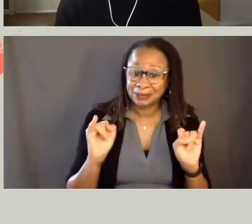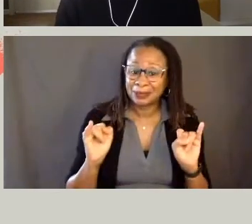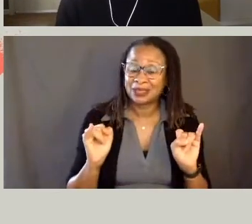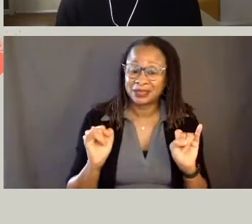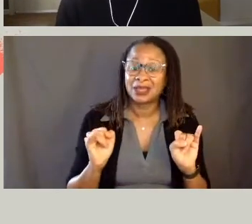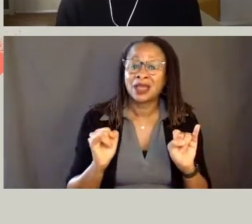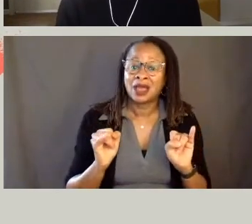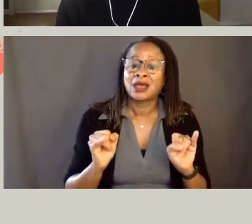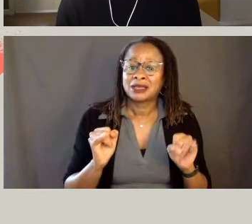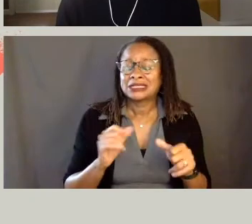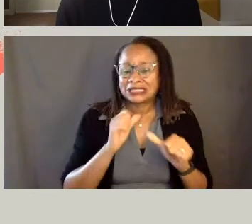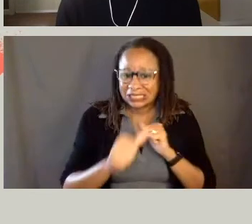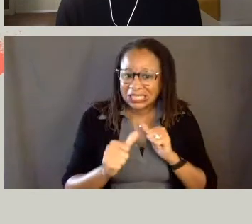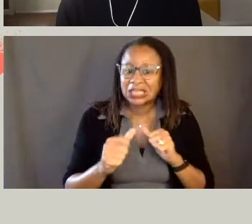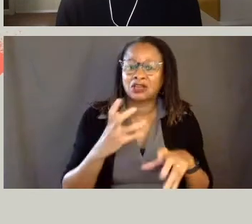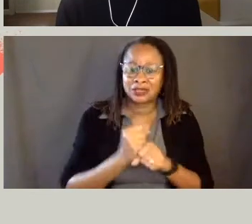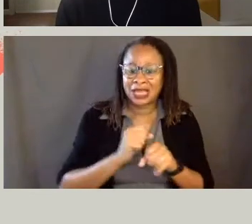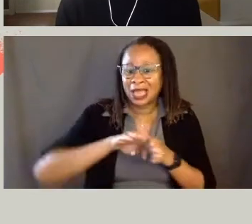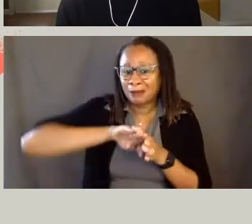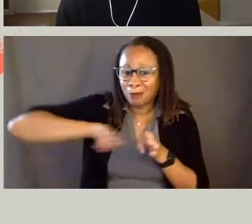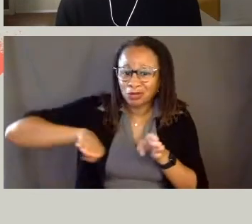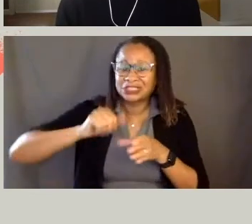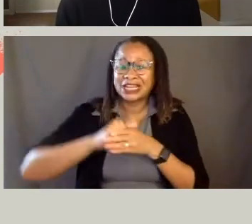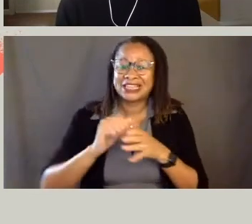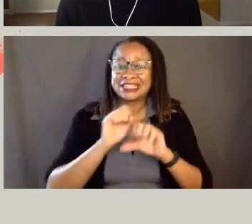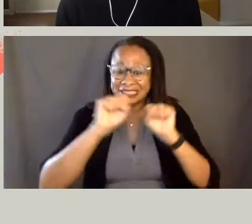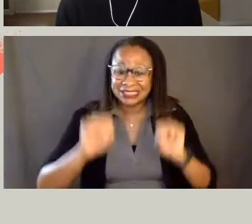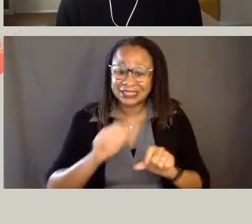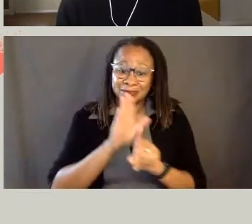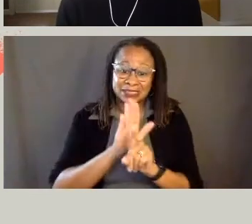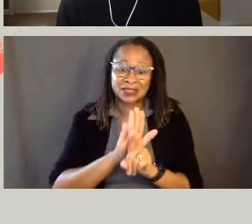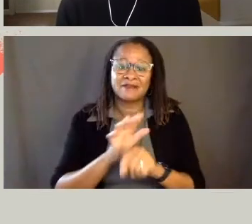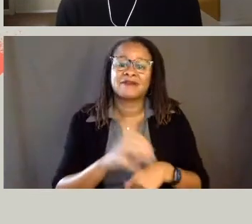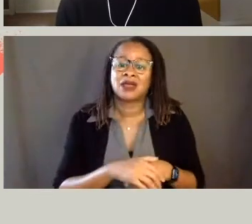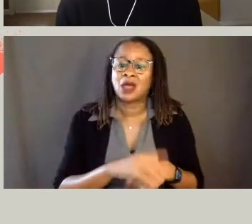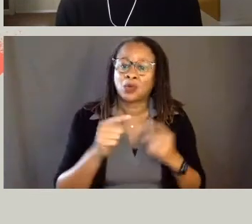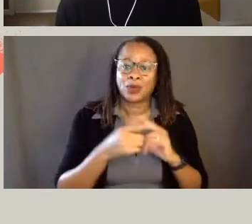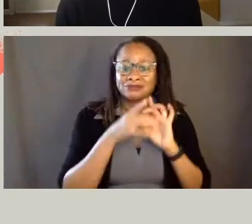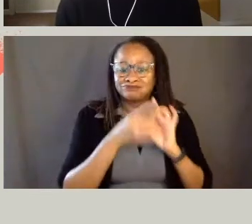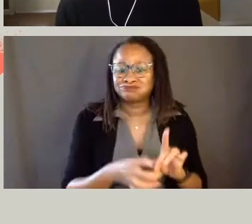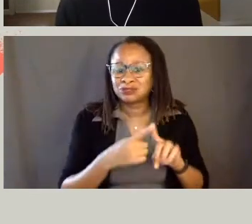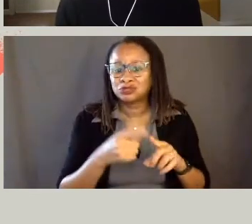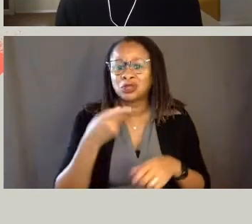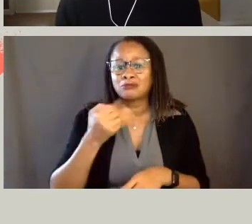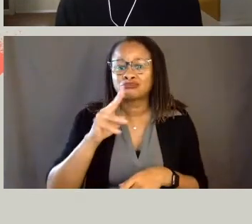get marginalized within the system itself in terms of like prime time programming,